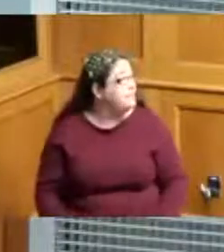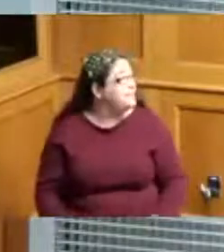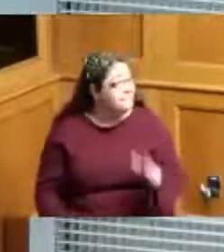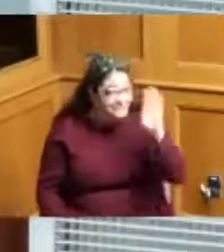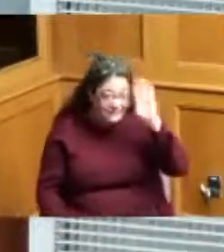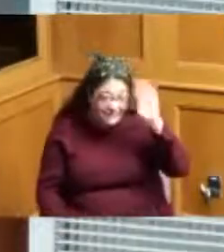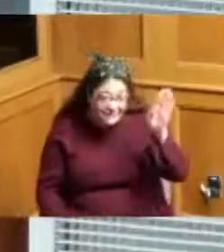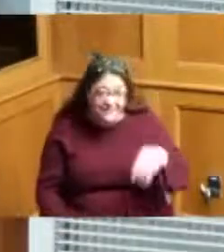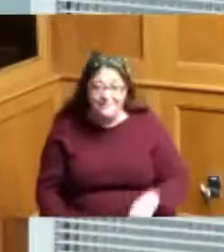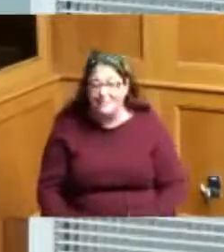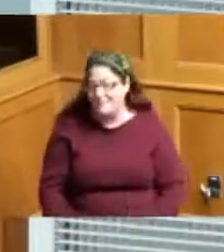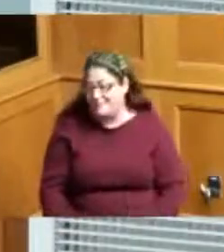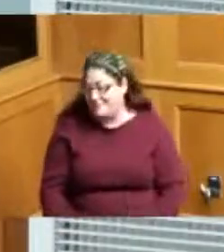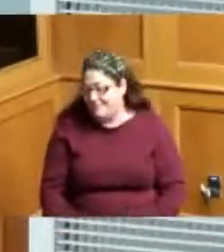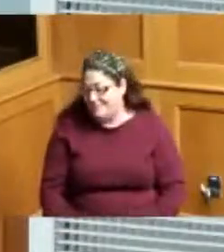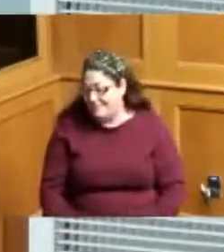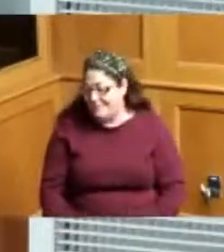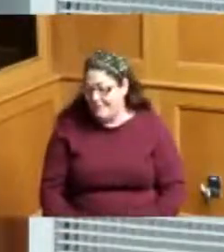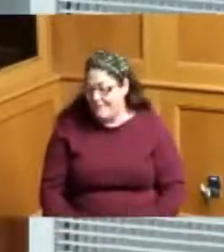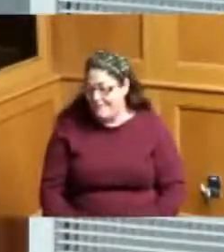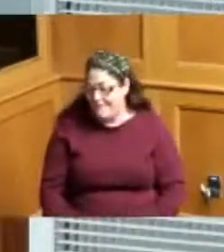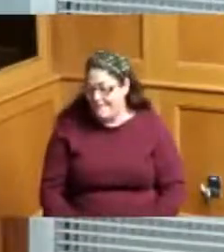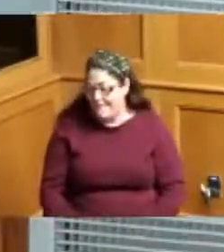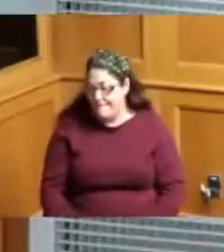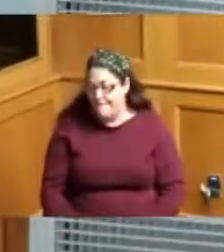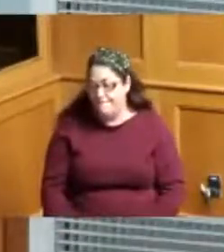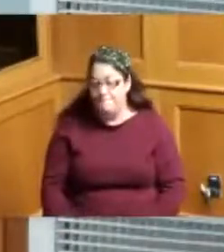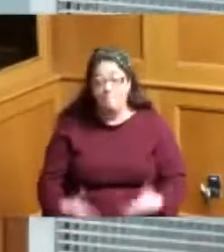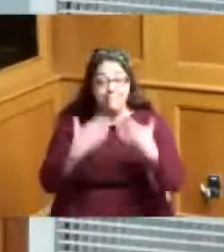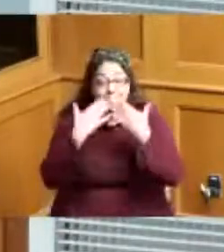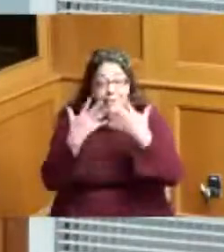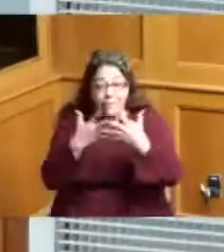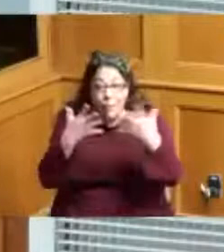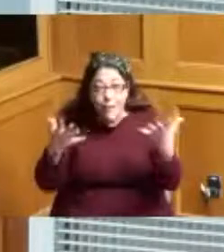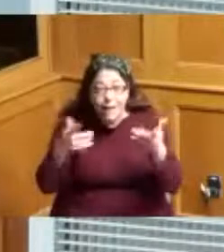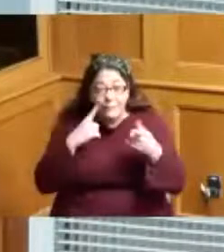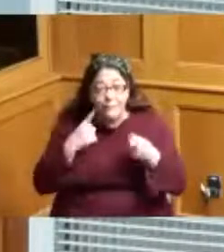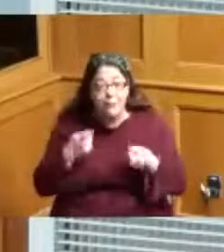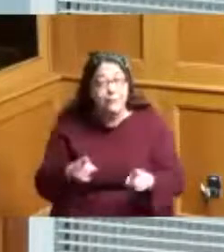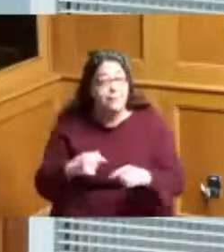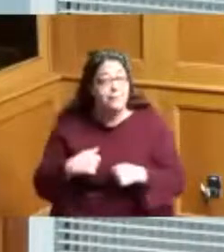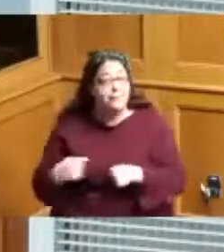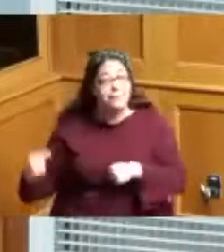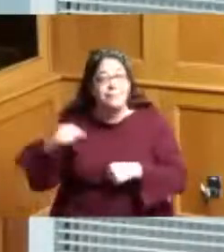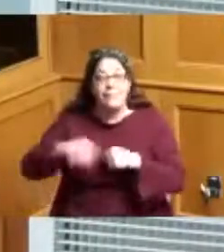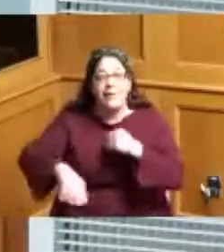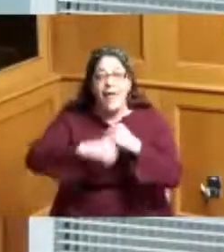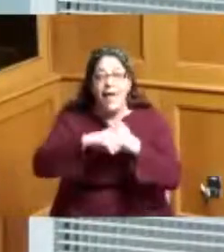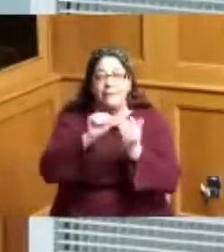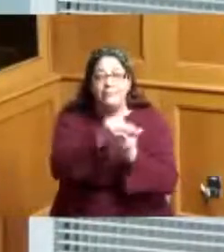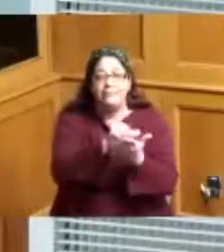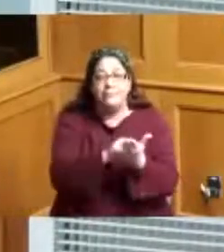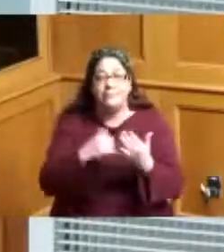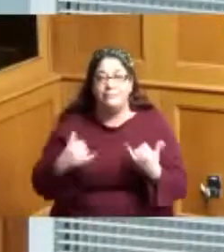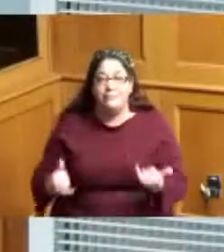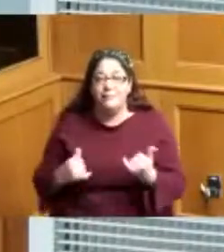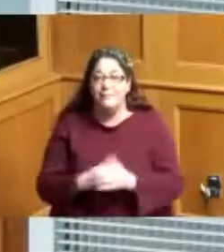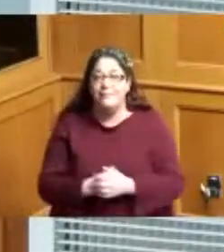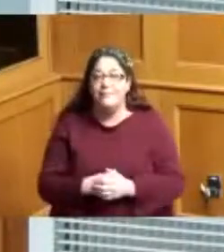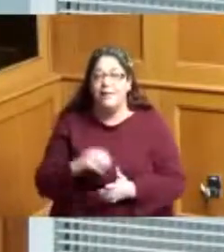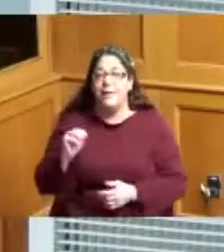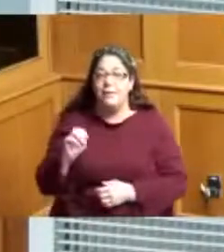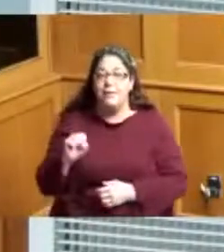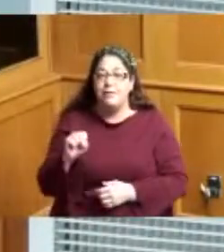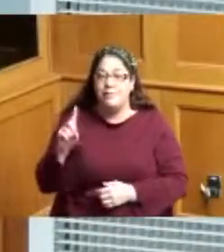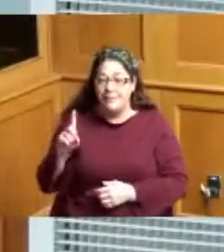okay yeah so thank you so much for adding this to the agenda today we're here with MSD to provide an